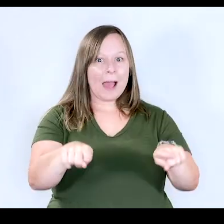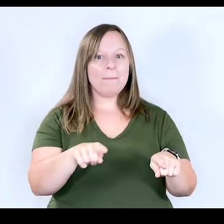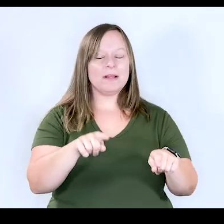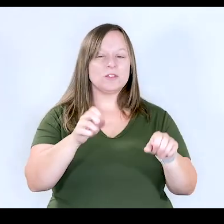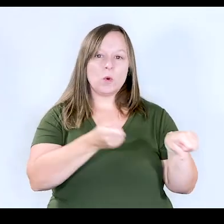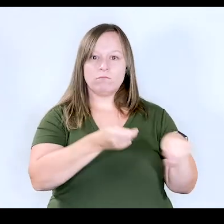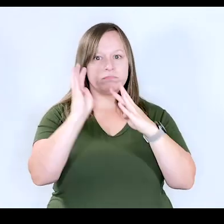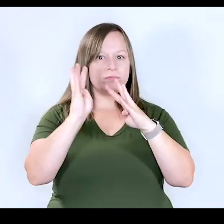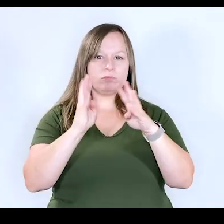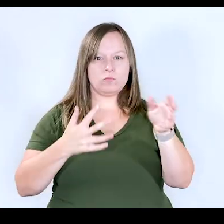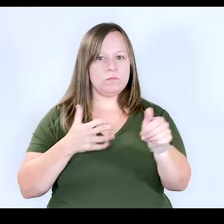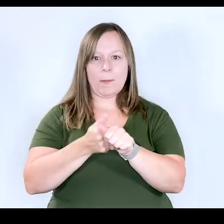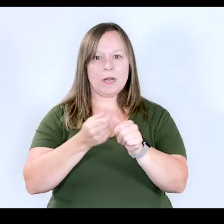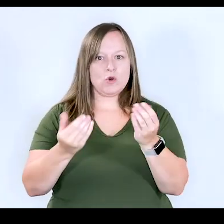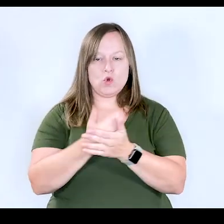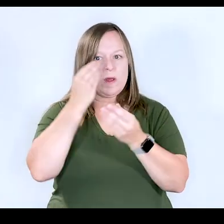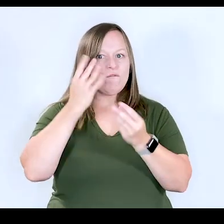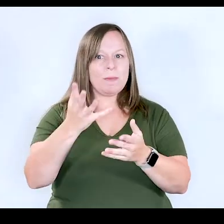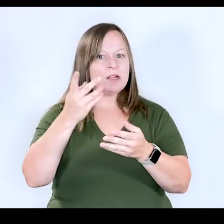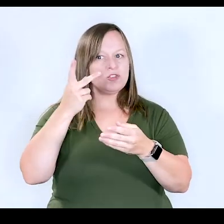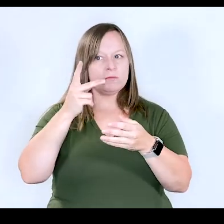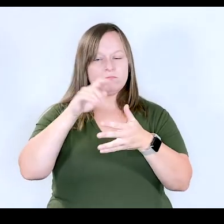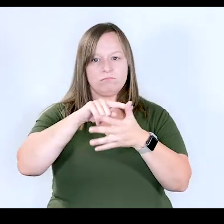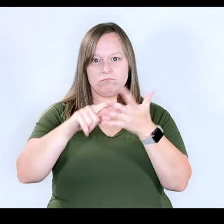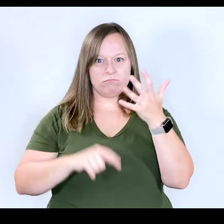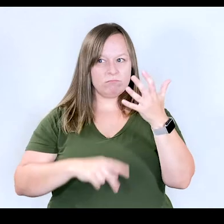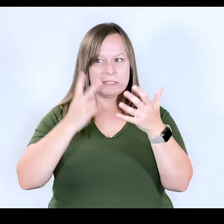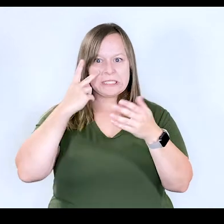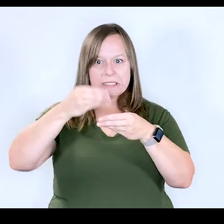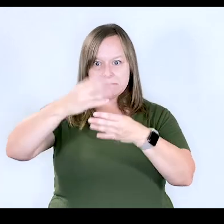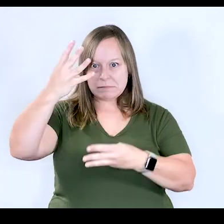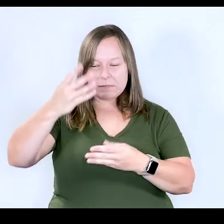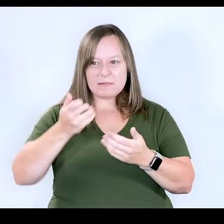we'll have that page updated with all that information. You can see what's on there now.